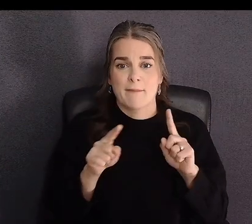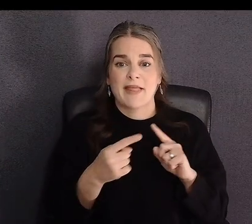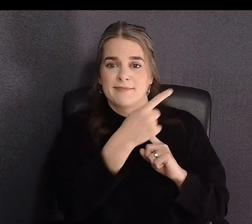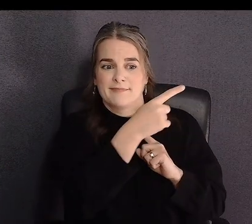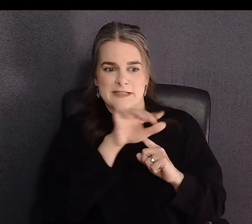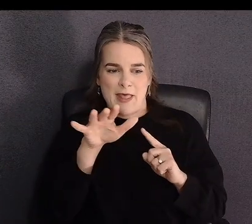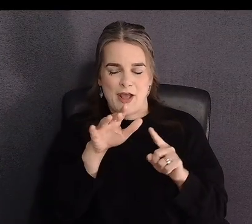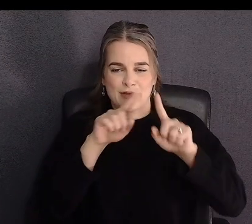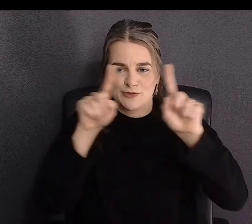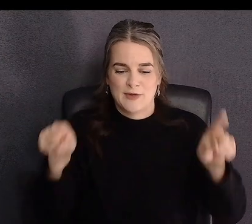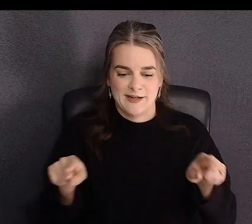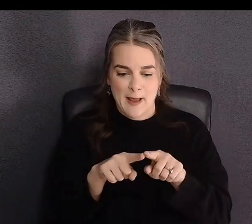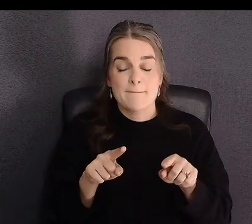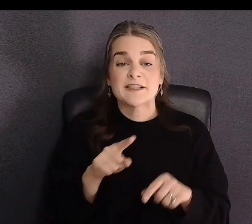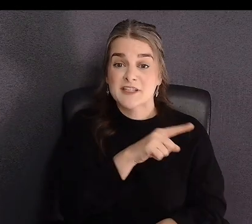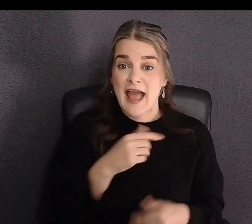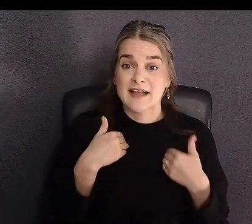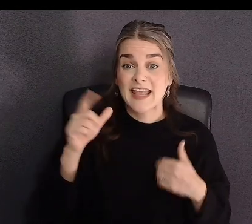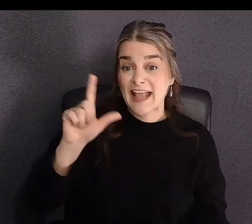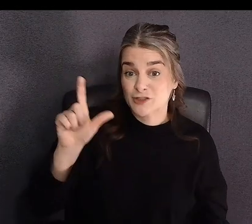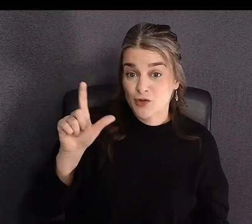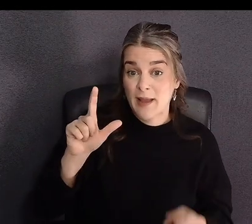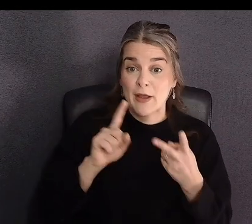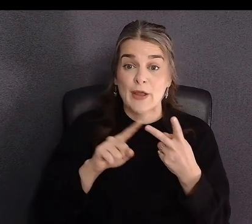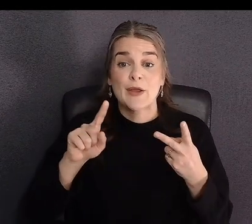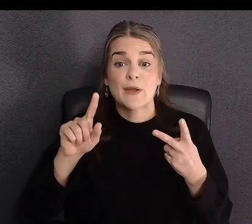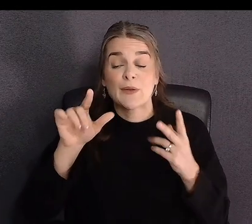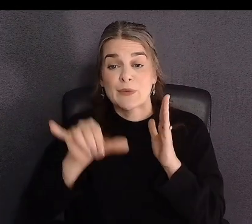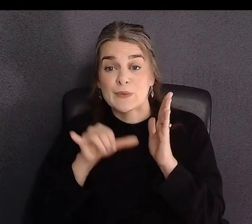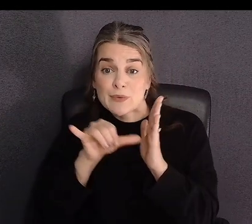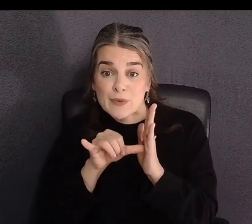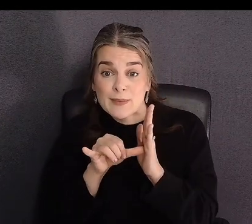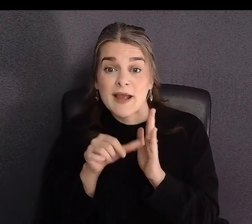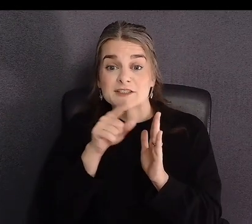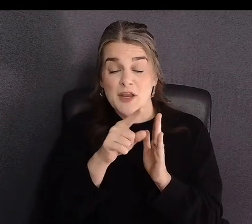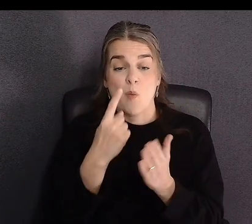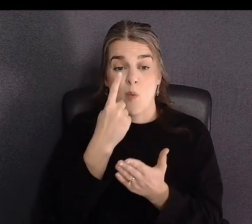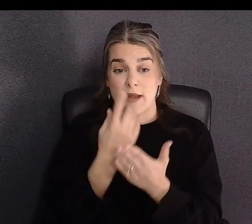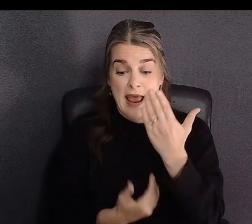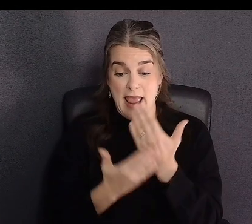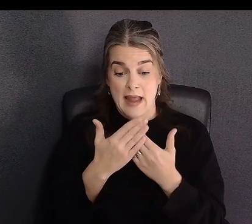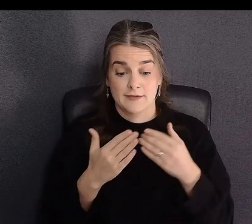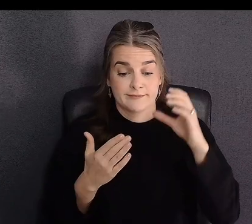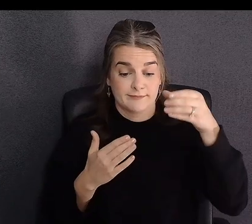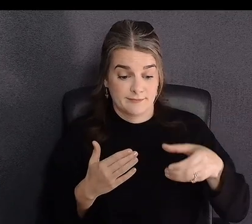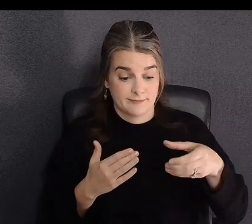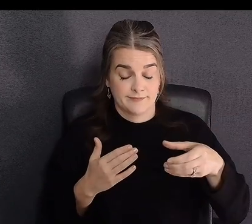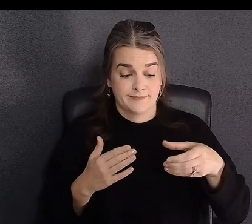She has an Instagram and a YouTube channel. She crochet's one handed. So she created this device.